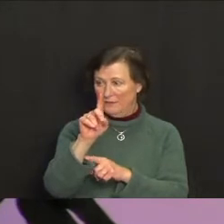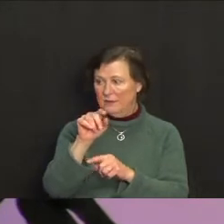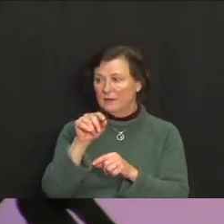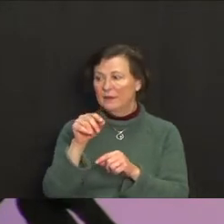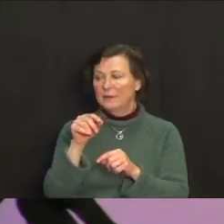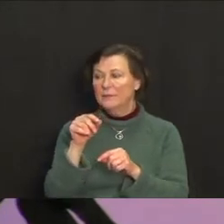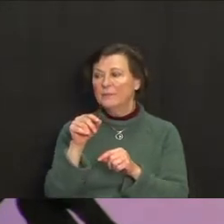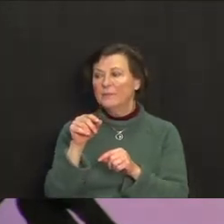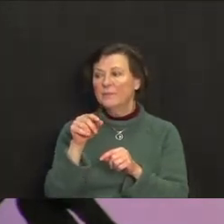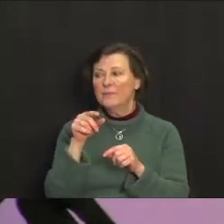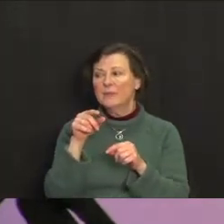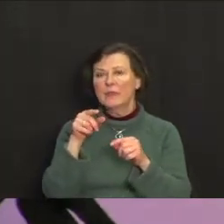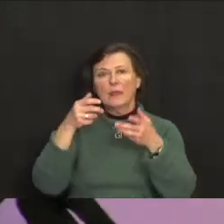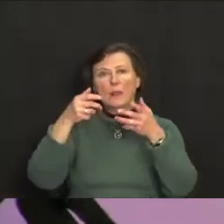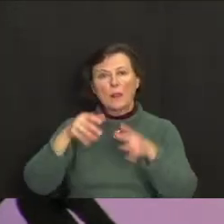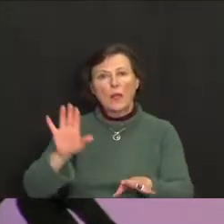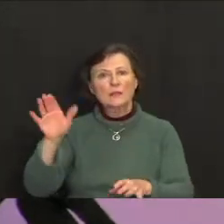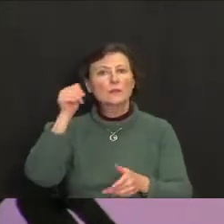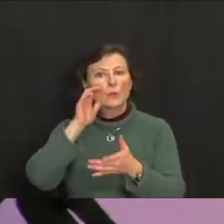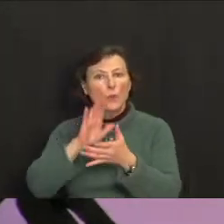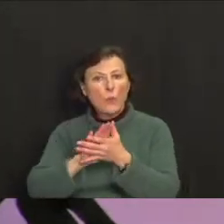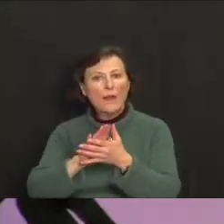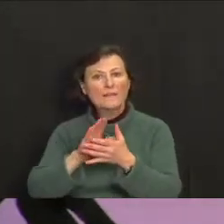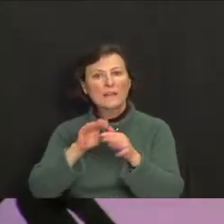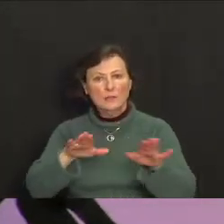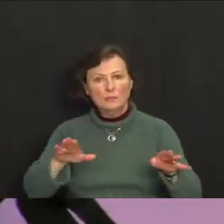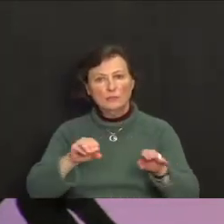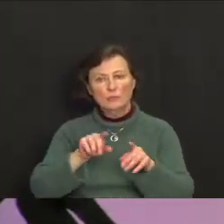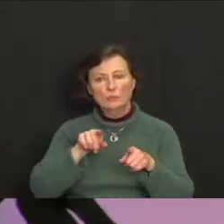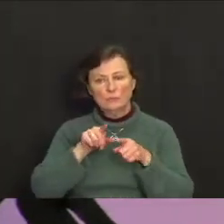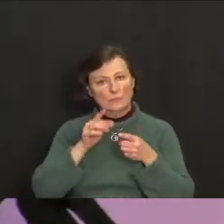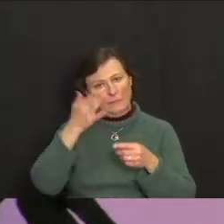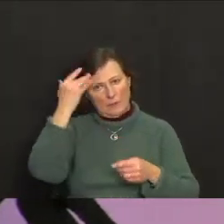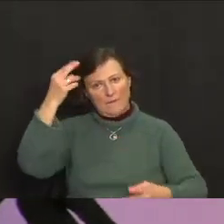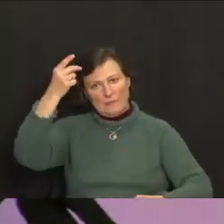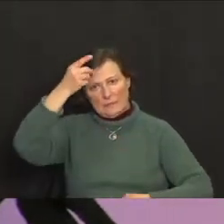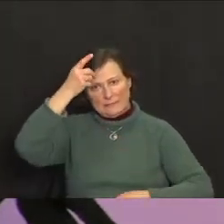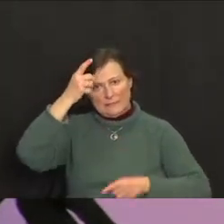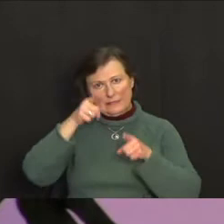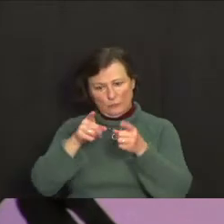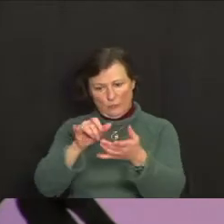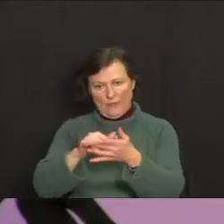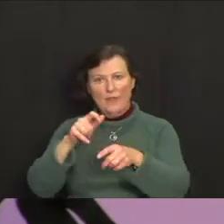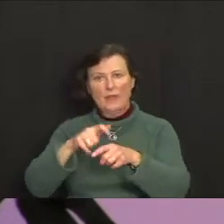due to disease in these hard times. He began a close study of the Bible while he,